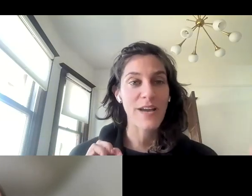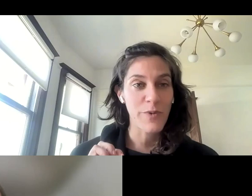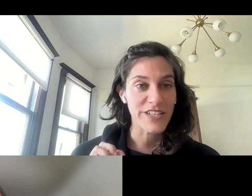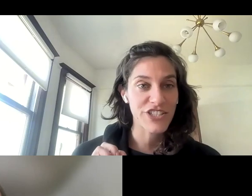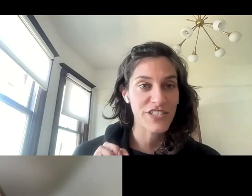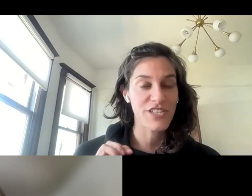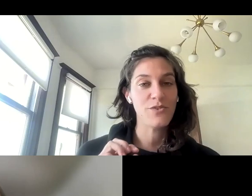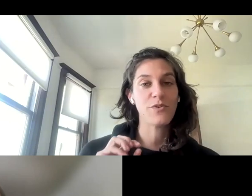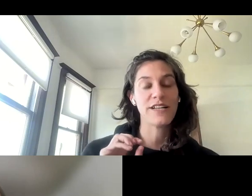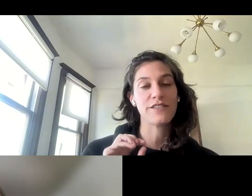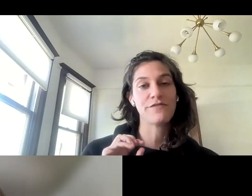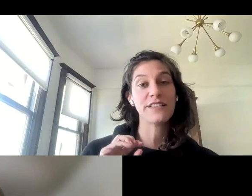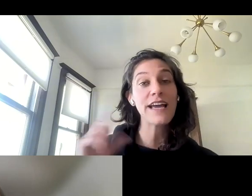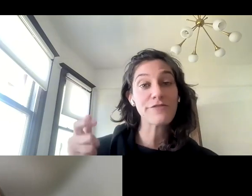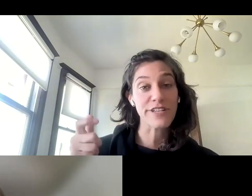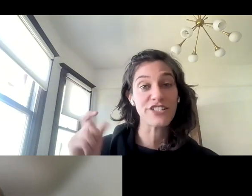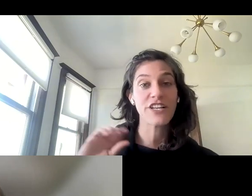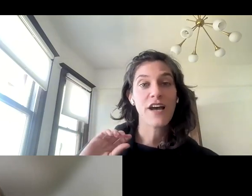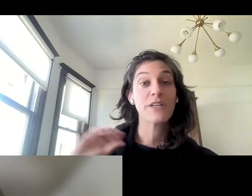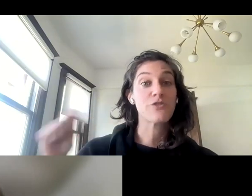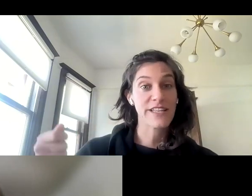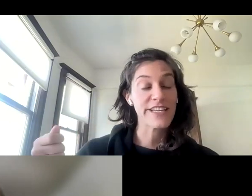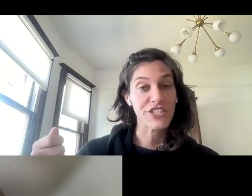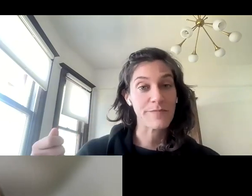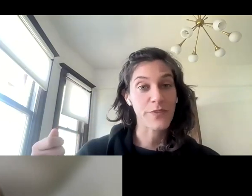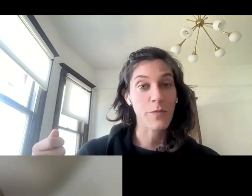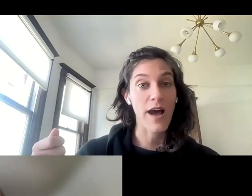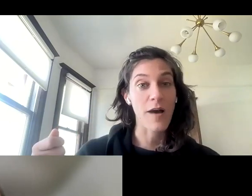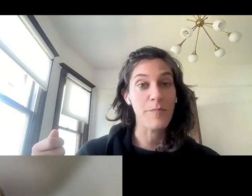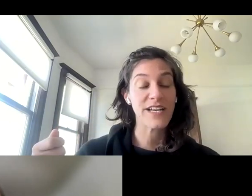by which to kind of leverage matriculation,